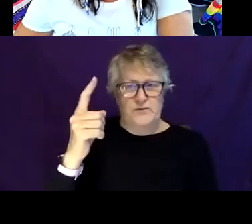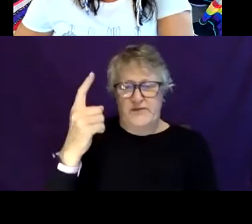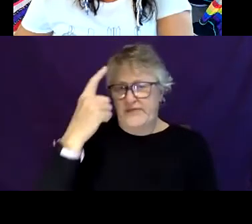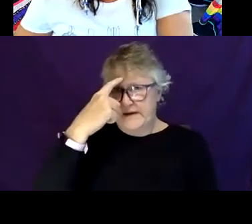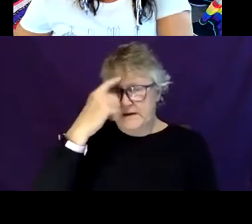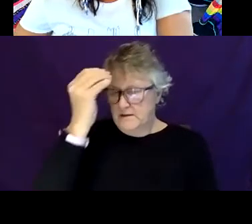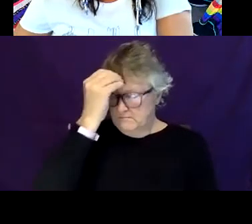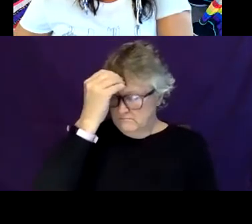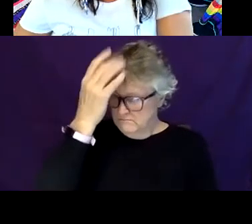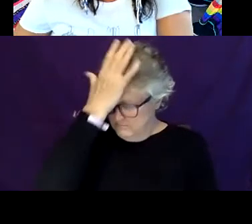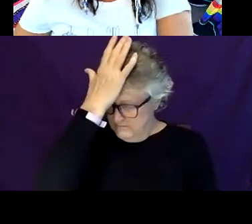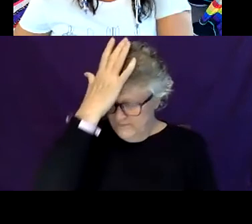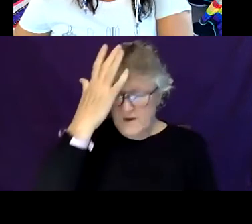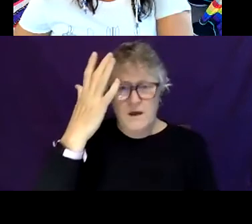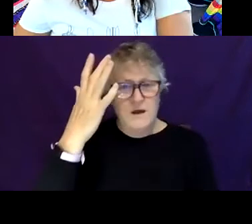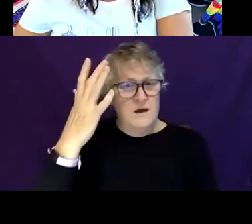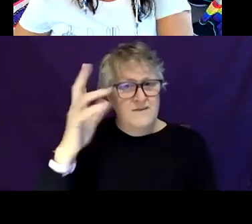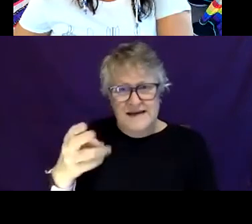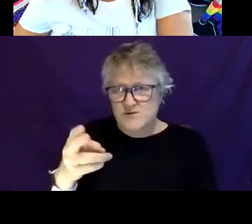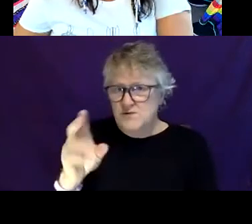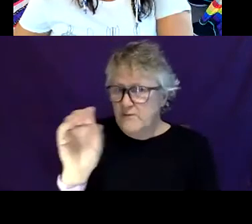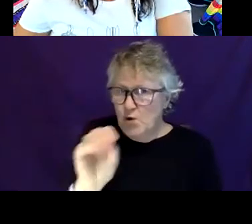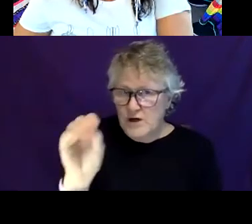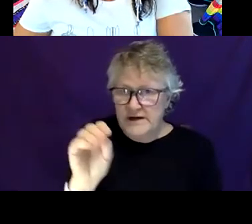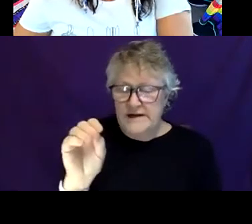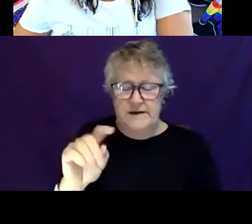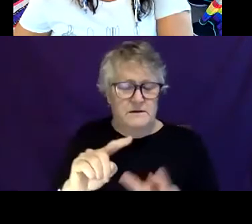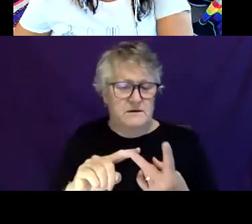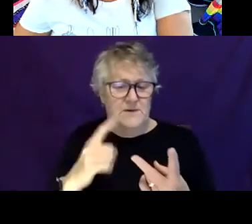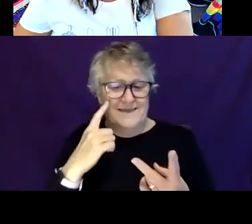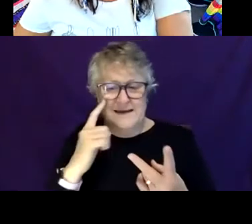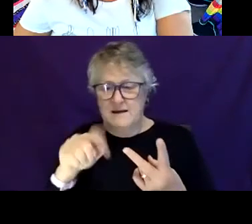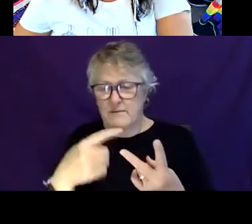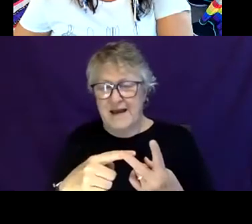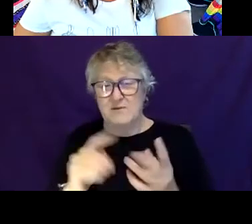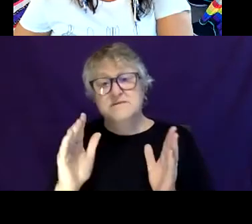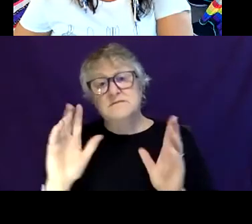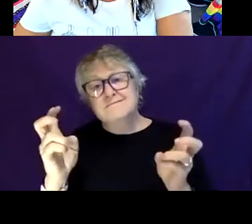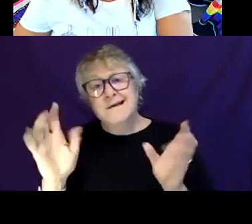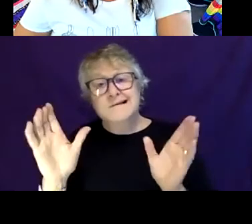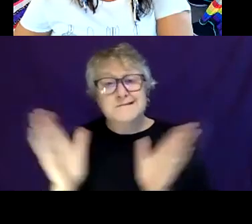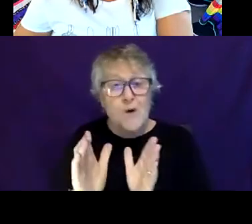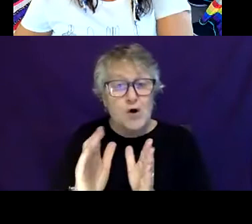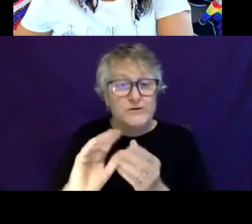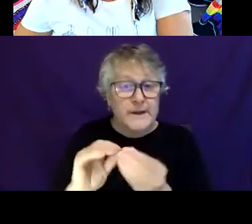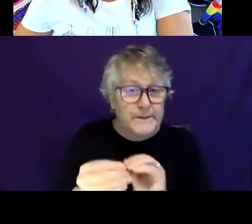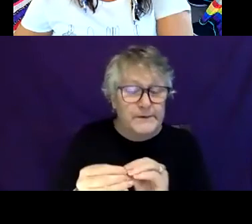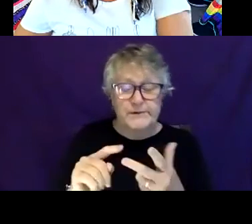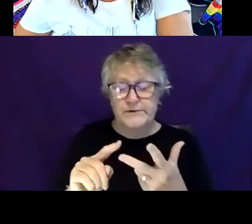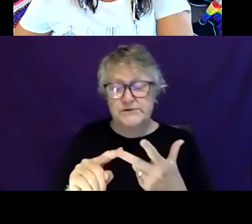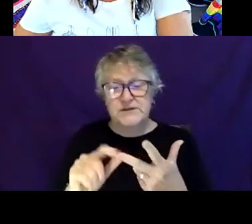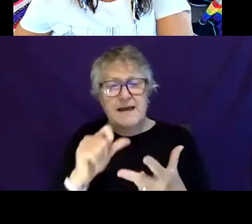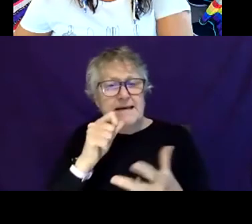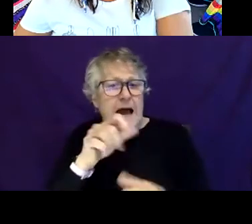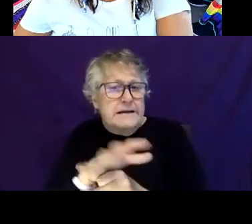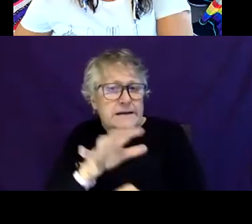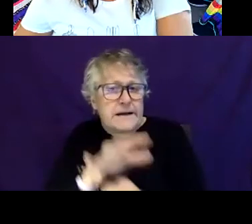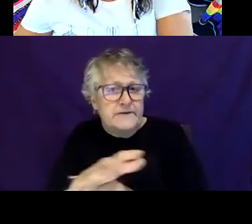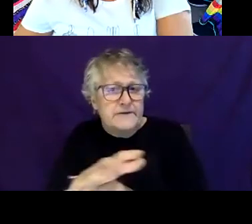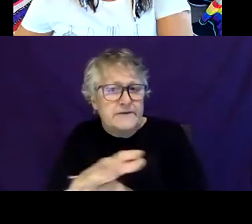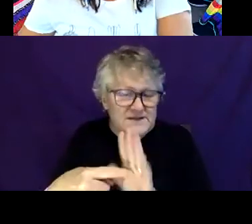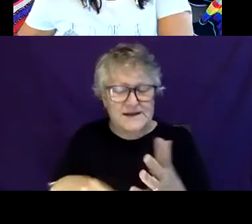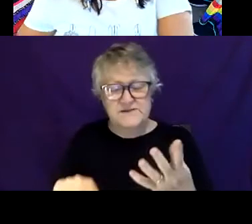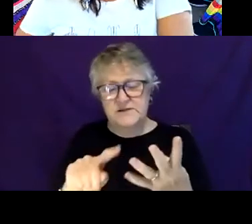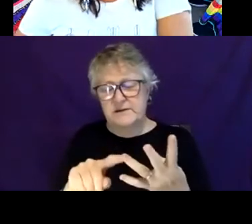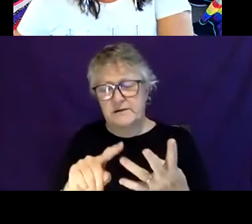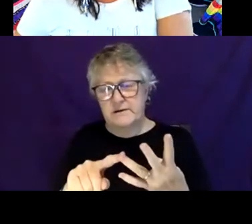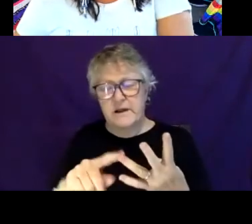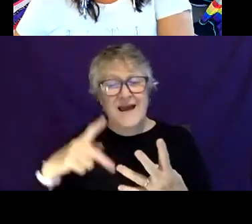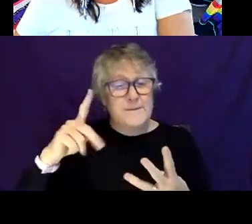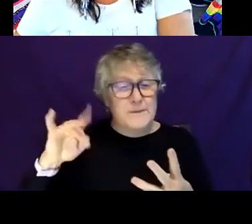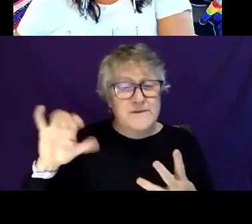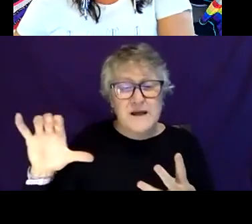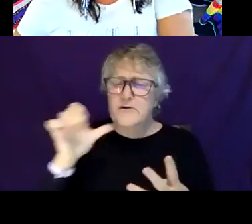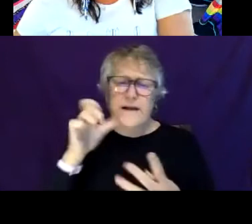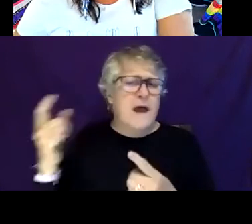and center, when we talk about things like small numbers or a lack of representation or "oh, people, you know, people of color, aren't coming forward to like vocalize their needs or we're just not seeing it."